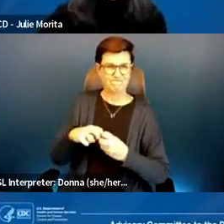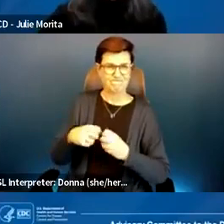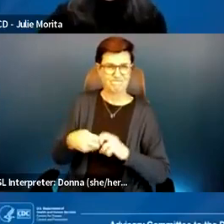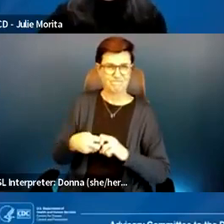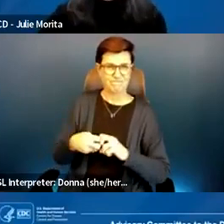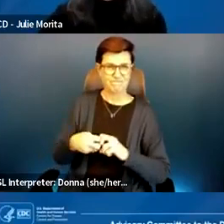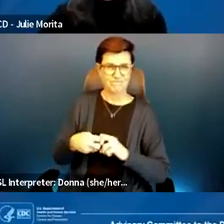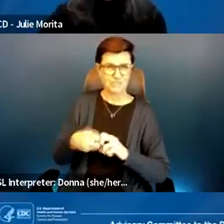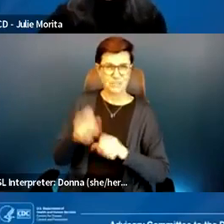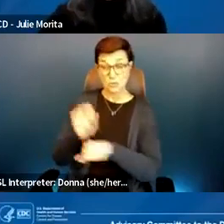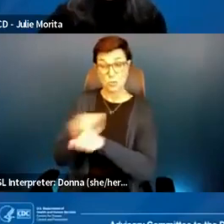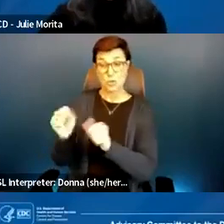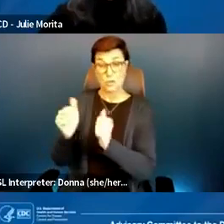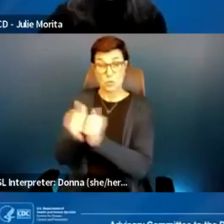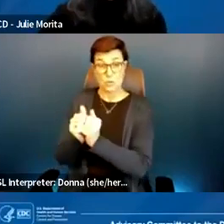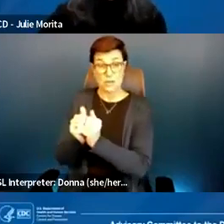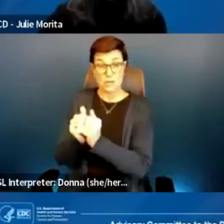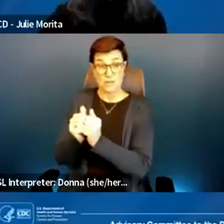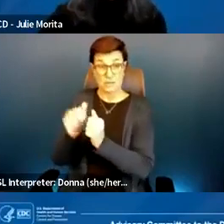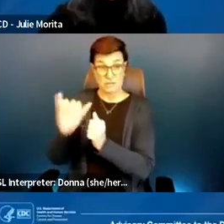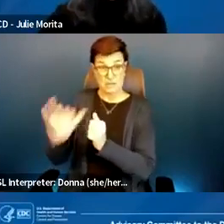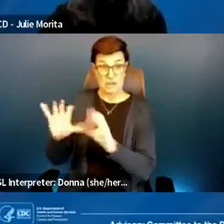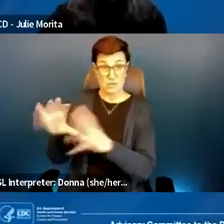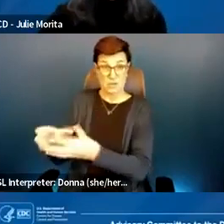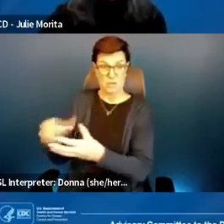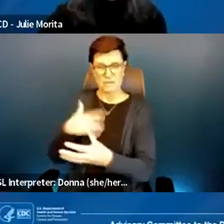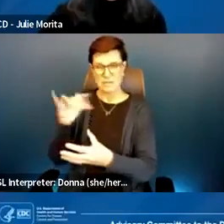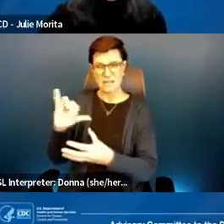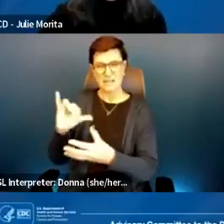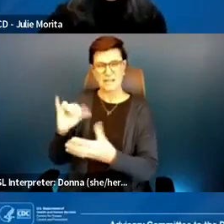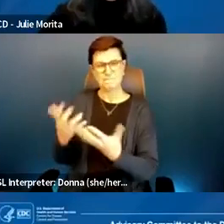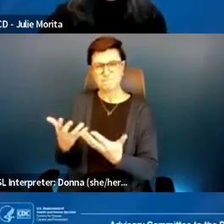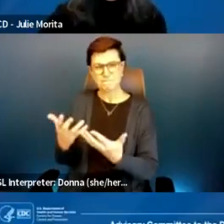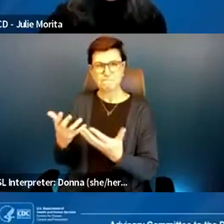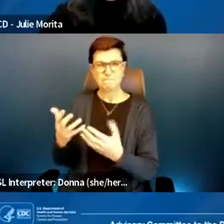that breaking out those focused on diagnostic testing